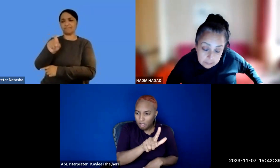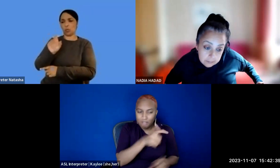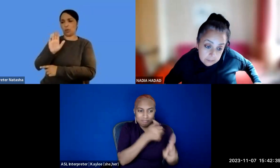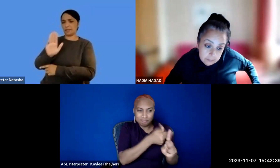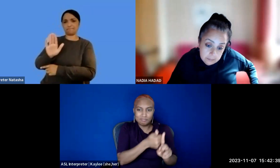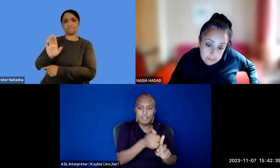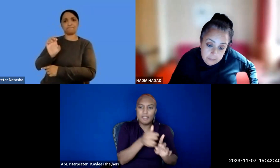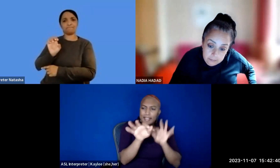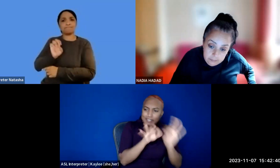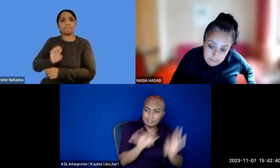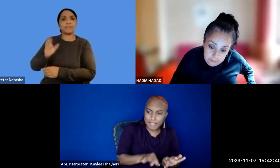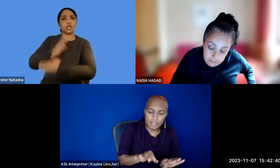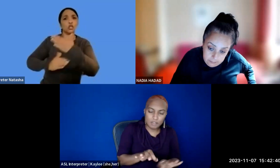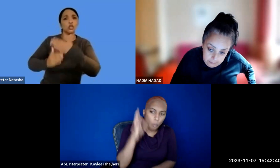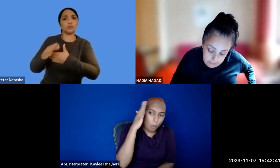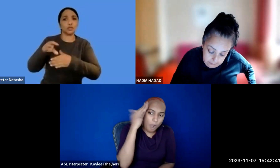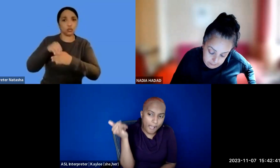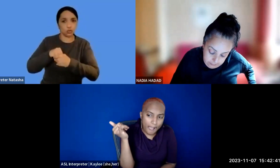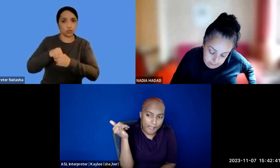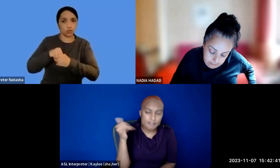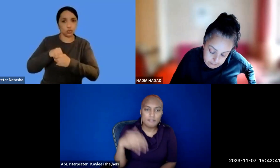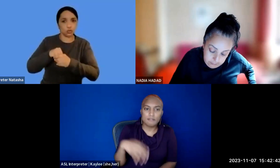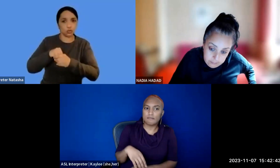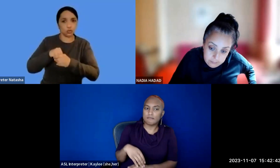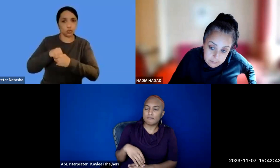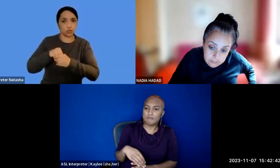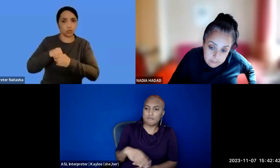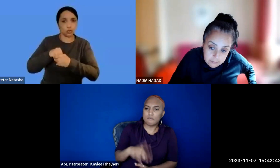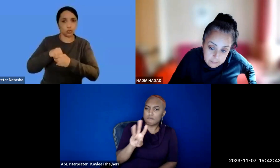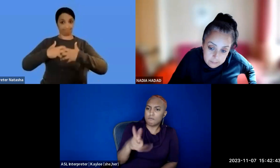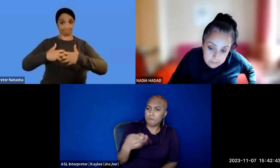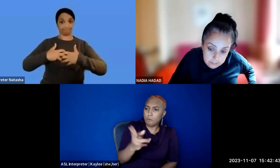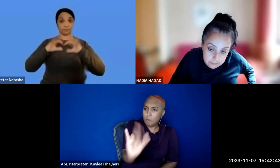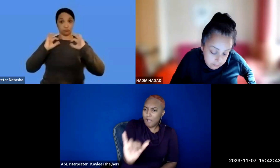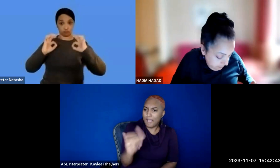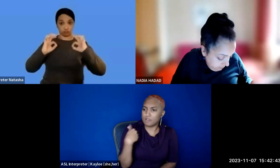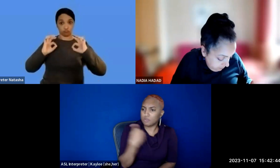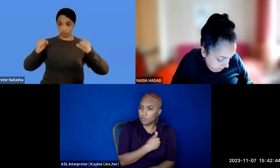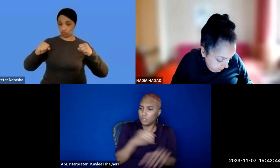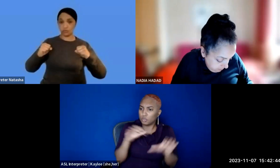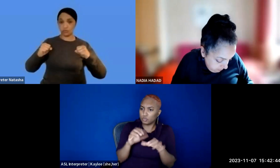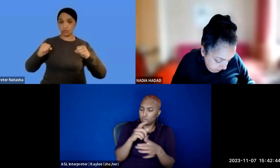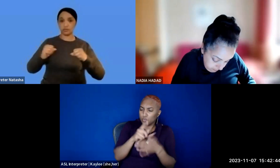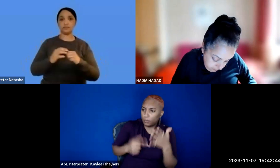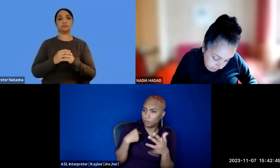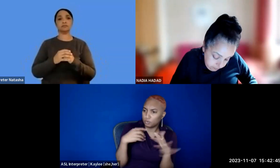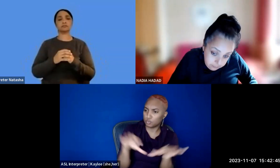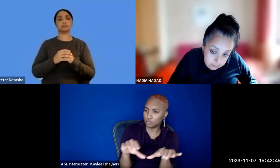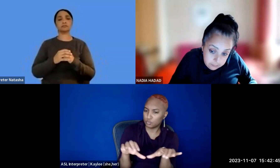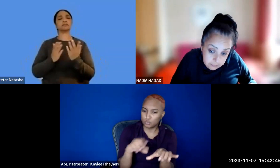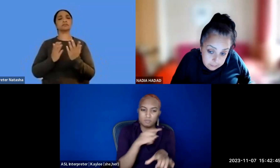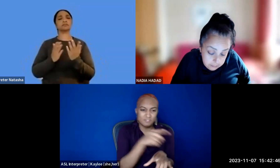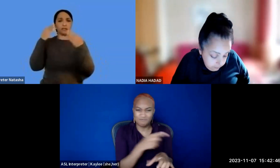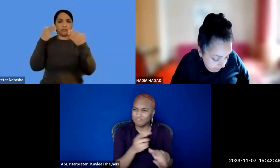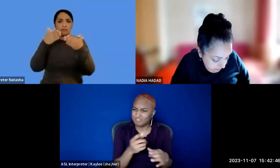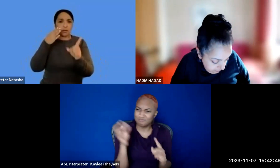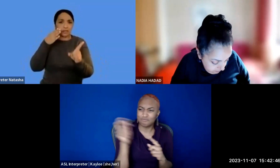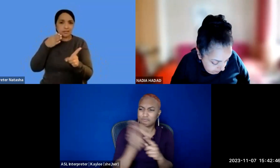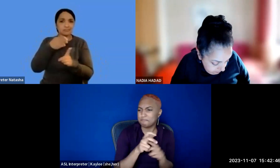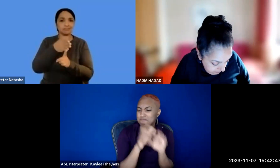And we are very much in line, I have to say. So I will just speak now about our experience in Mozambique